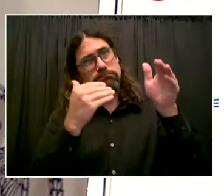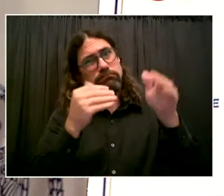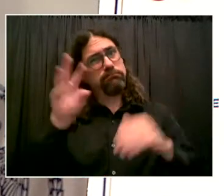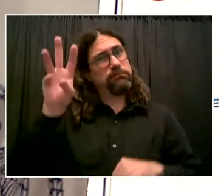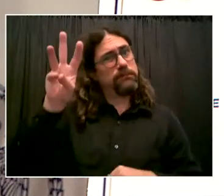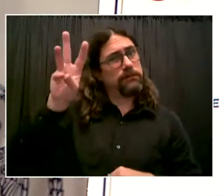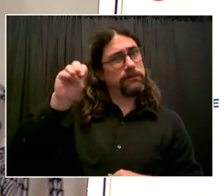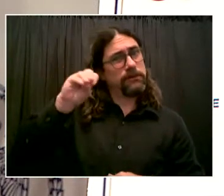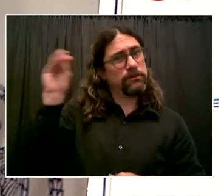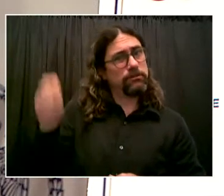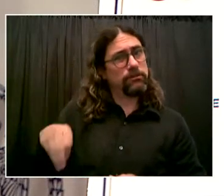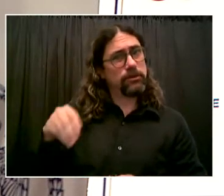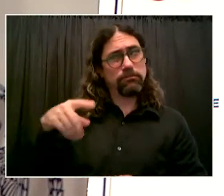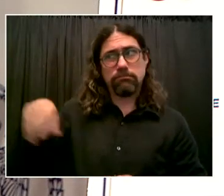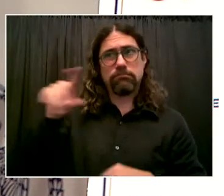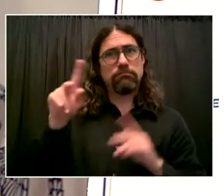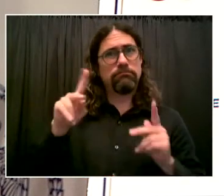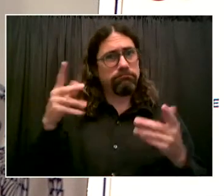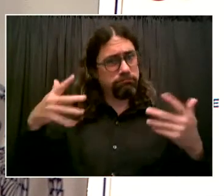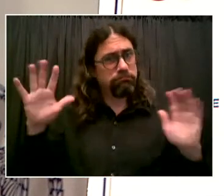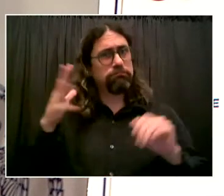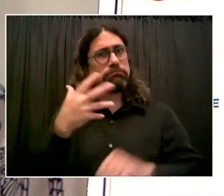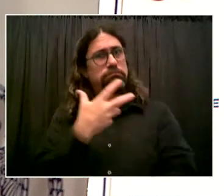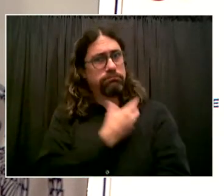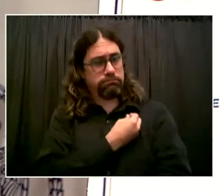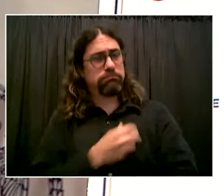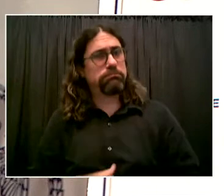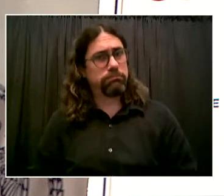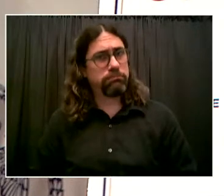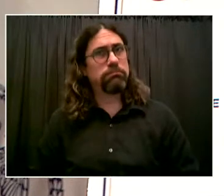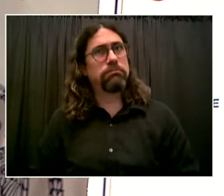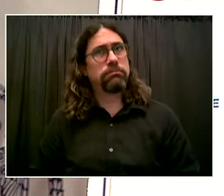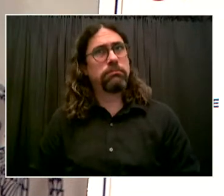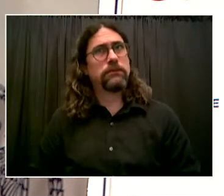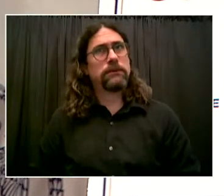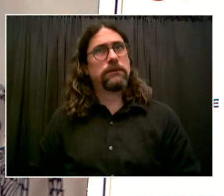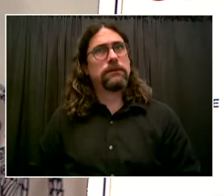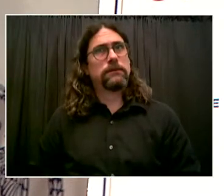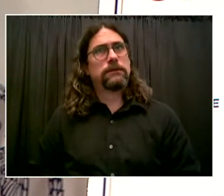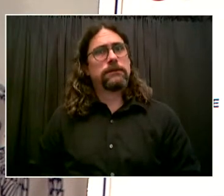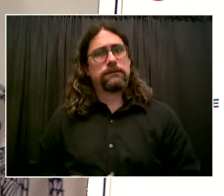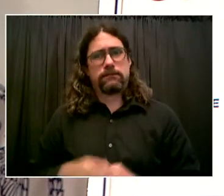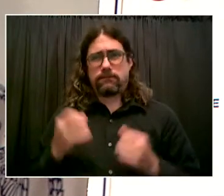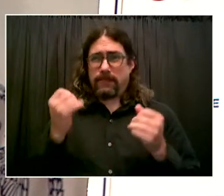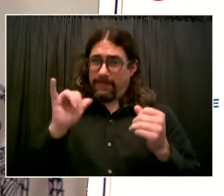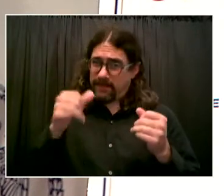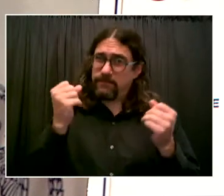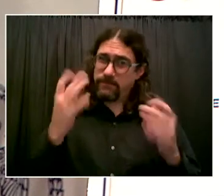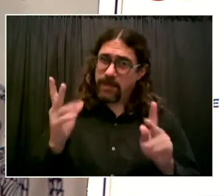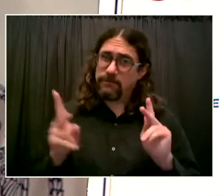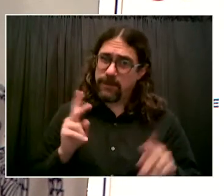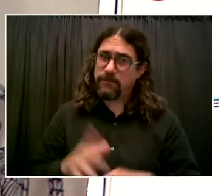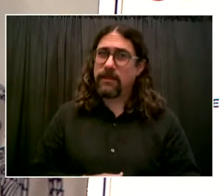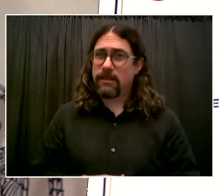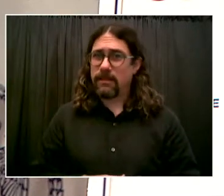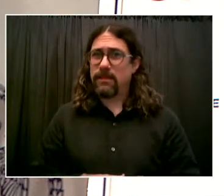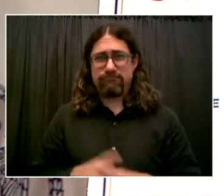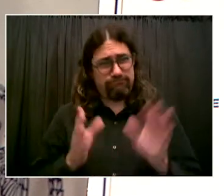SOON WILL WILL BE 60% OF THE ENTIRE POPULATION THAT WILL HAVE COME FORWARD AND GOTTEN